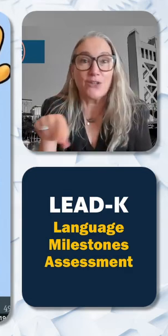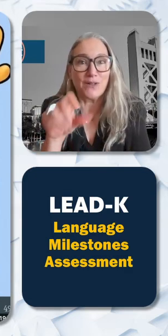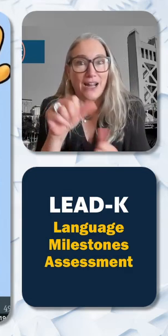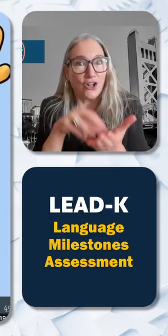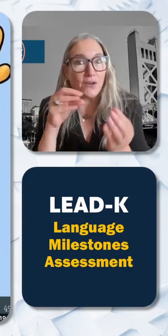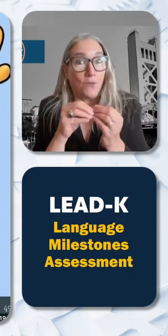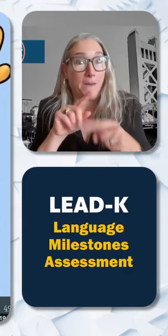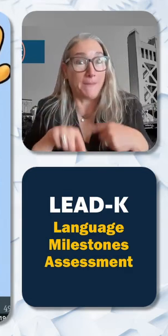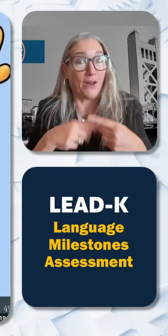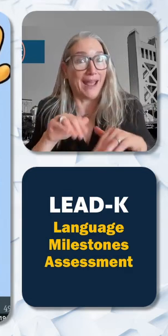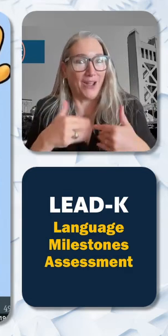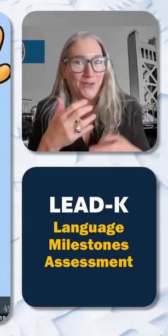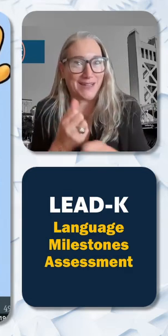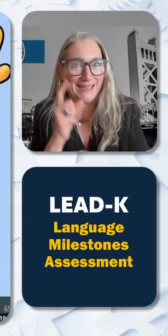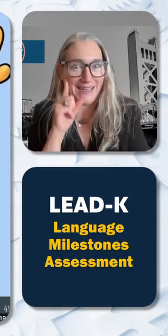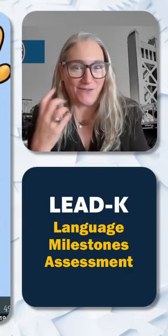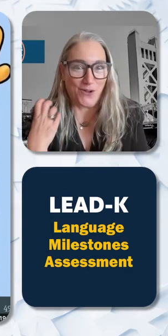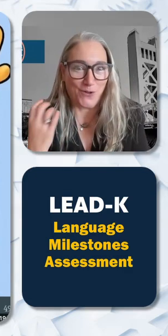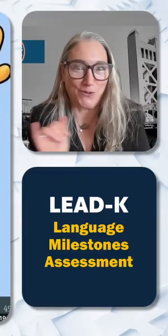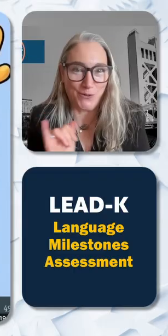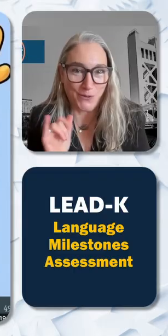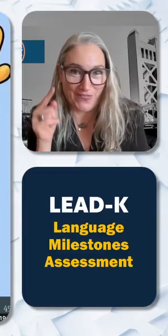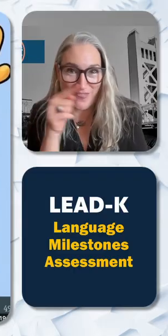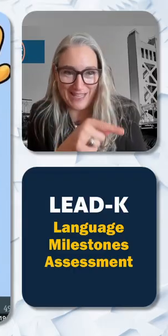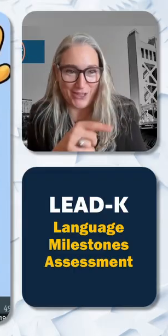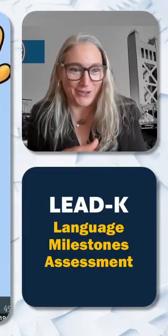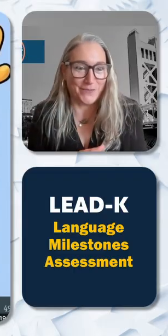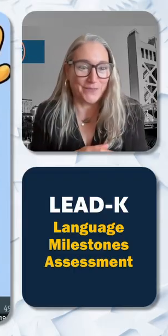Deaf children have an opportunity to meet Deaf role models there,